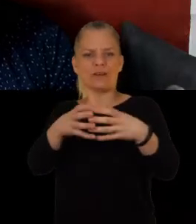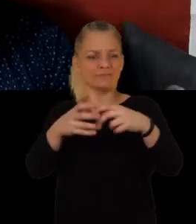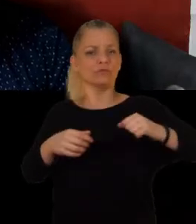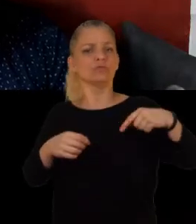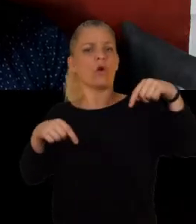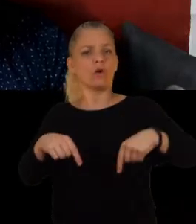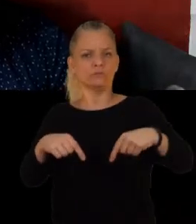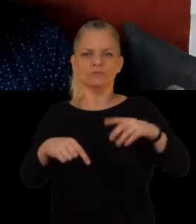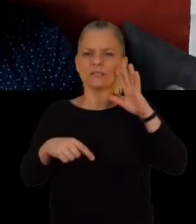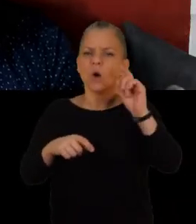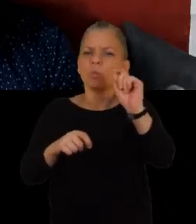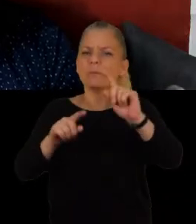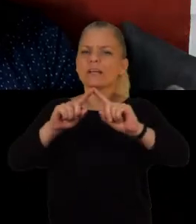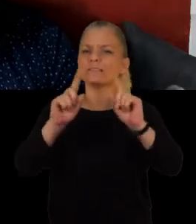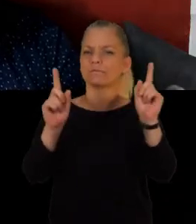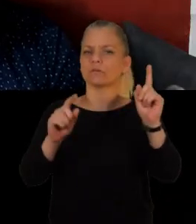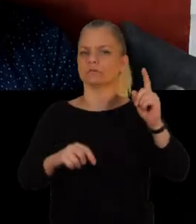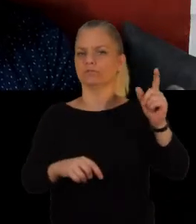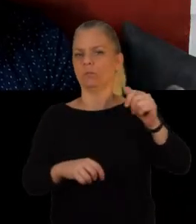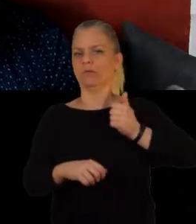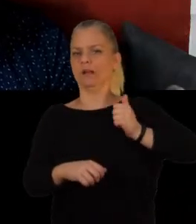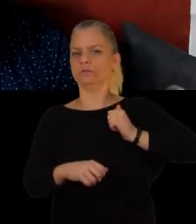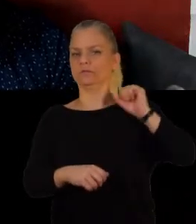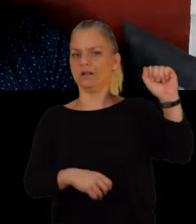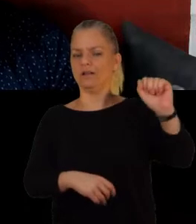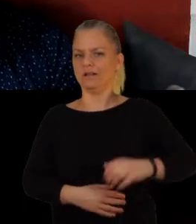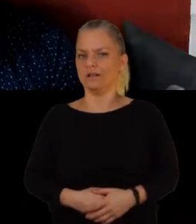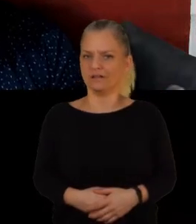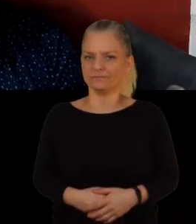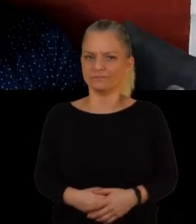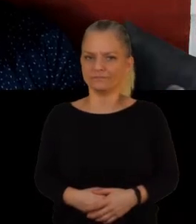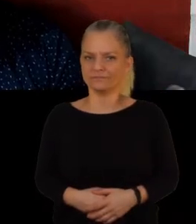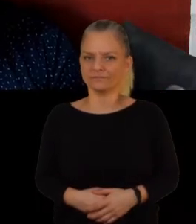um based and third sector organizations here in Scotland which is maybe every bit different